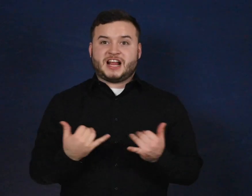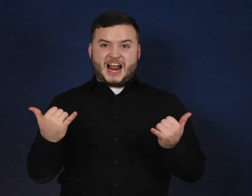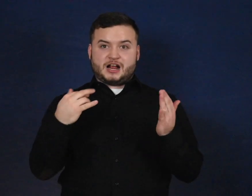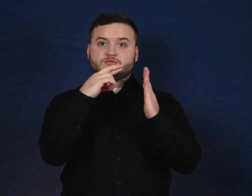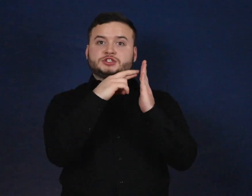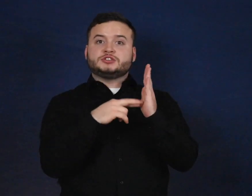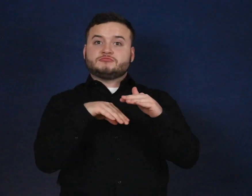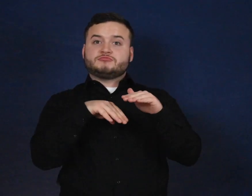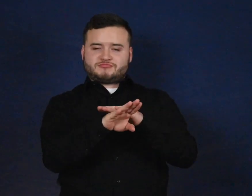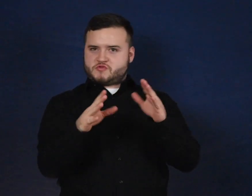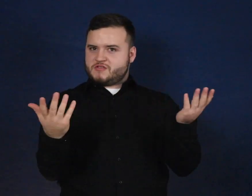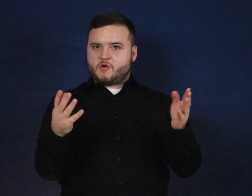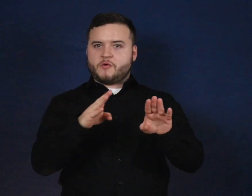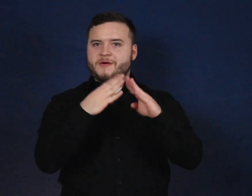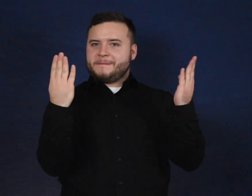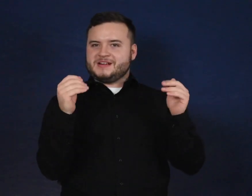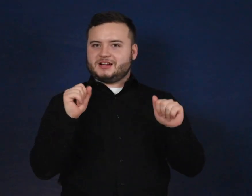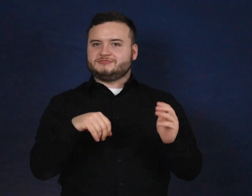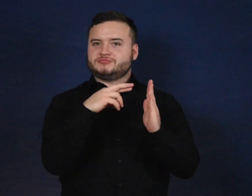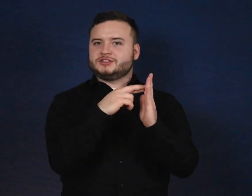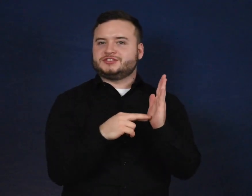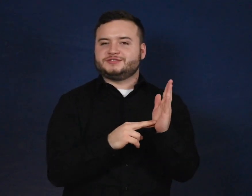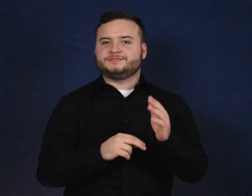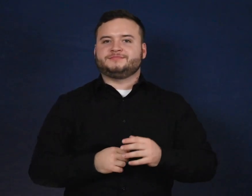Registration is open.